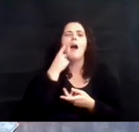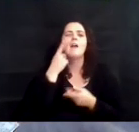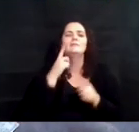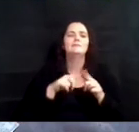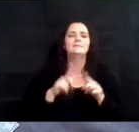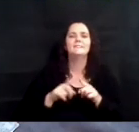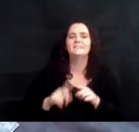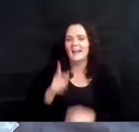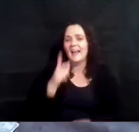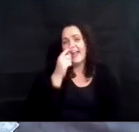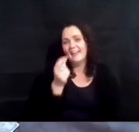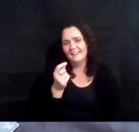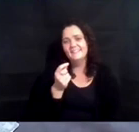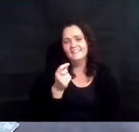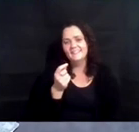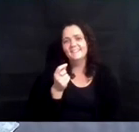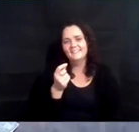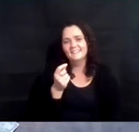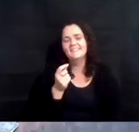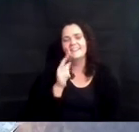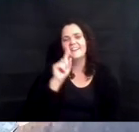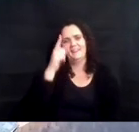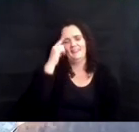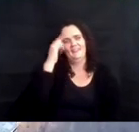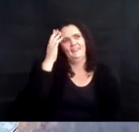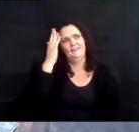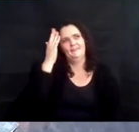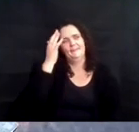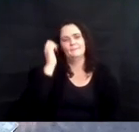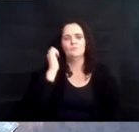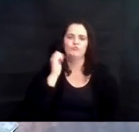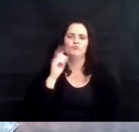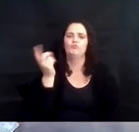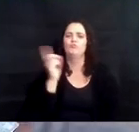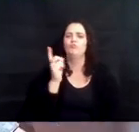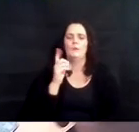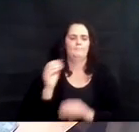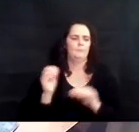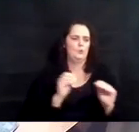inventive, think about how, what sort of movements you might want to create, there.